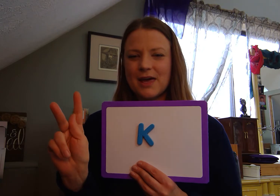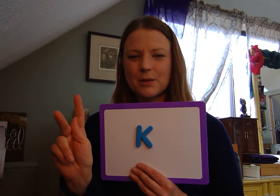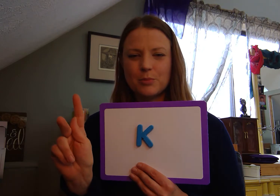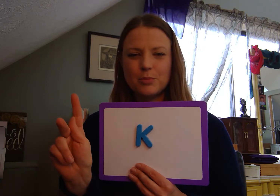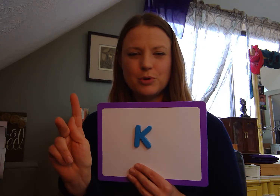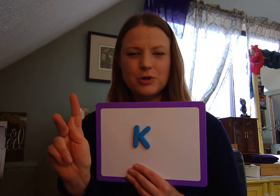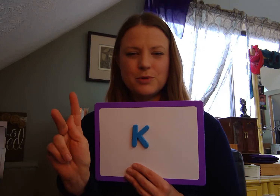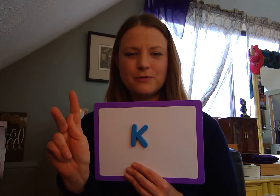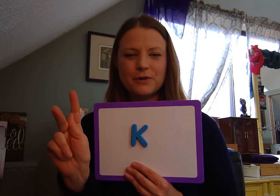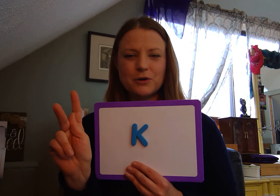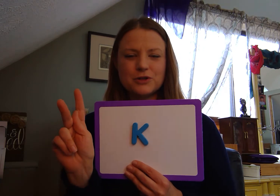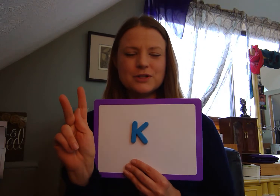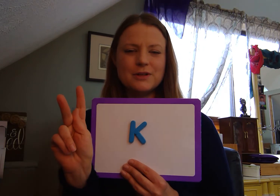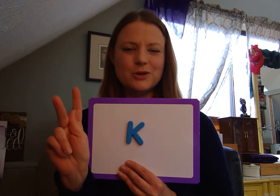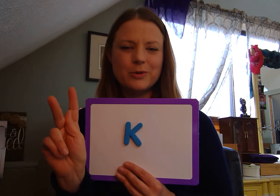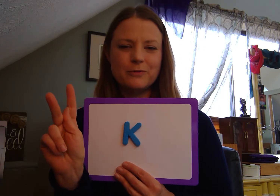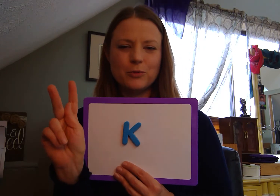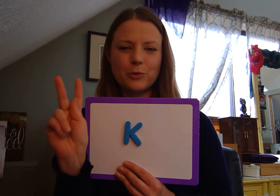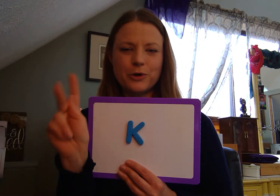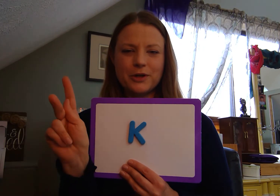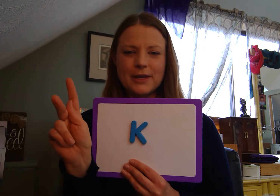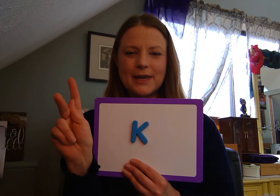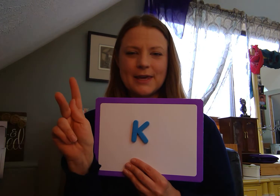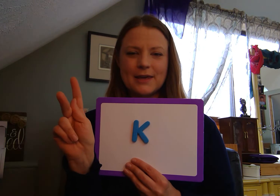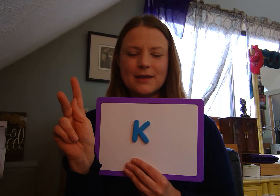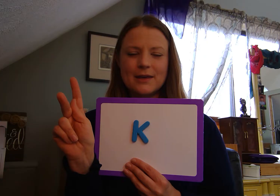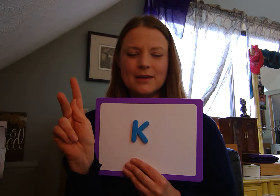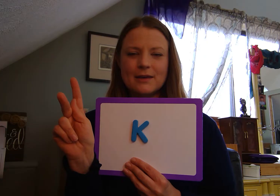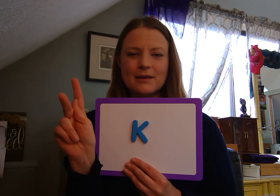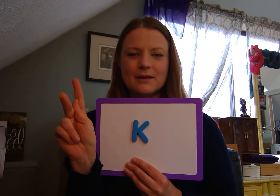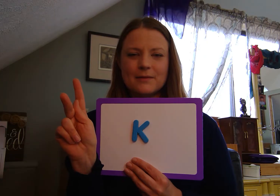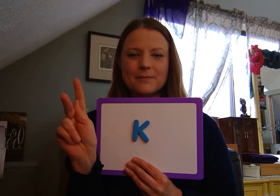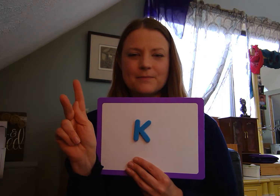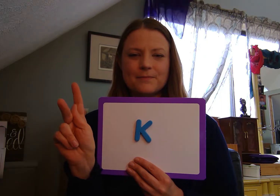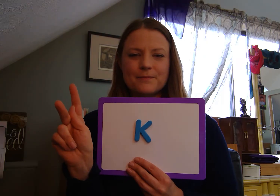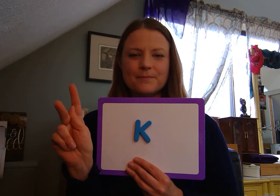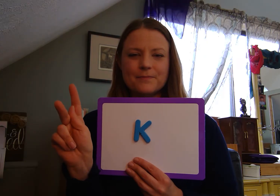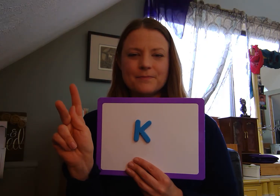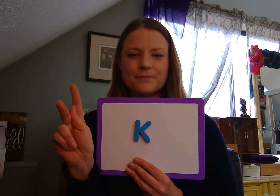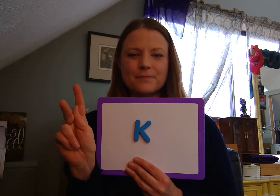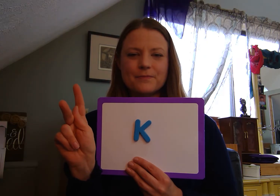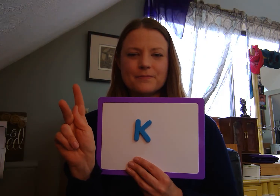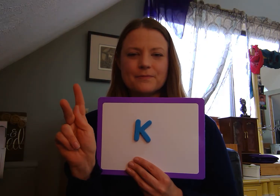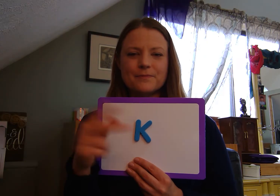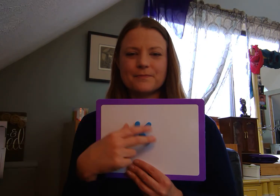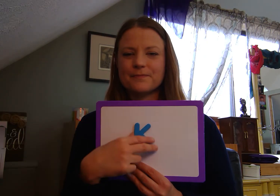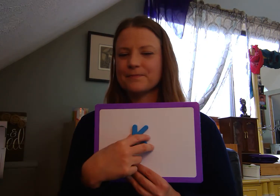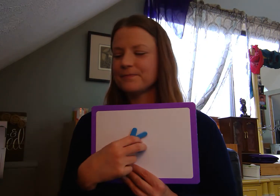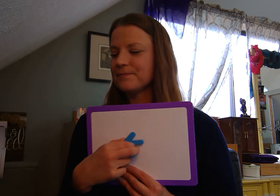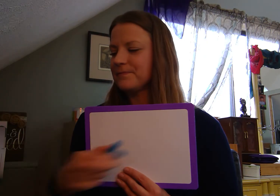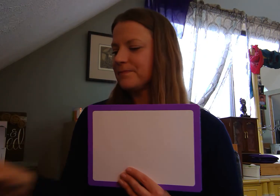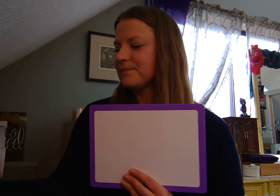kind of put the middle finger just a little bit forward "K"